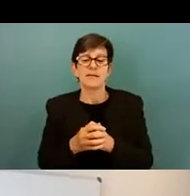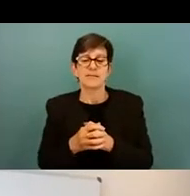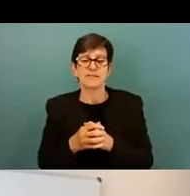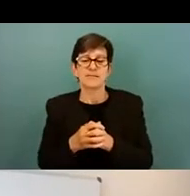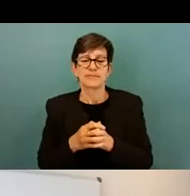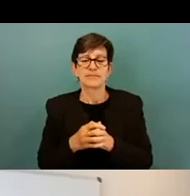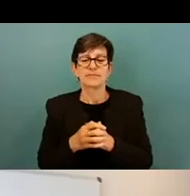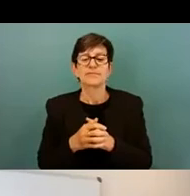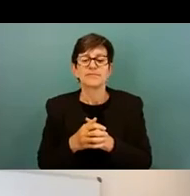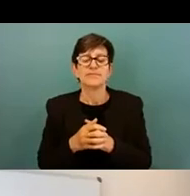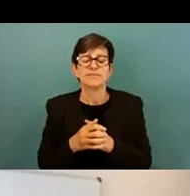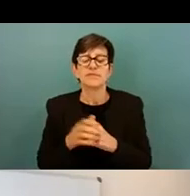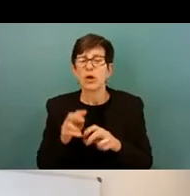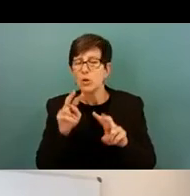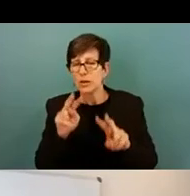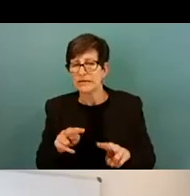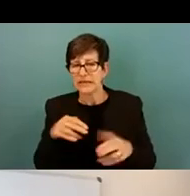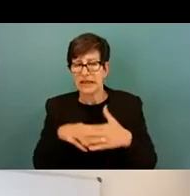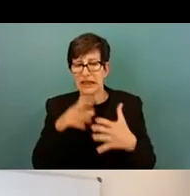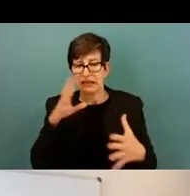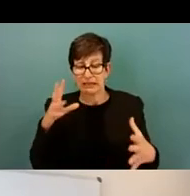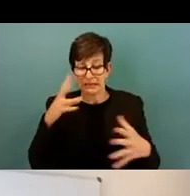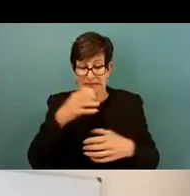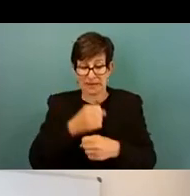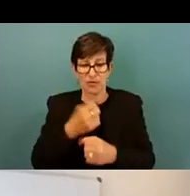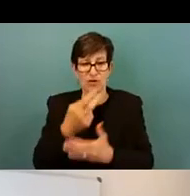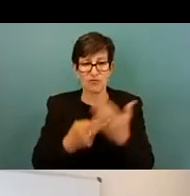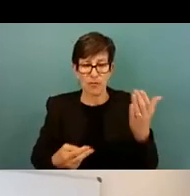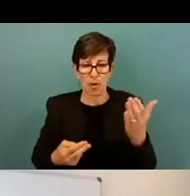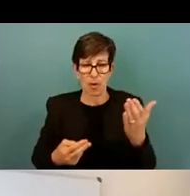and you'll see that in the summary report that generally speaking, we can curb. But